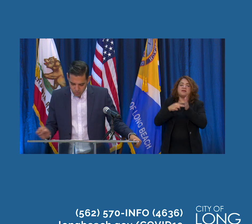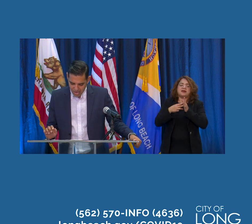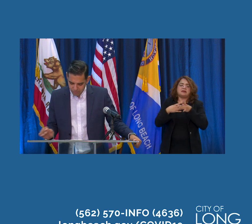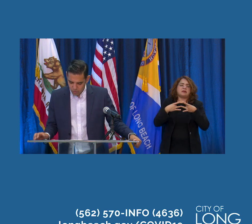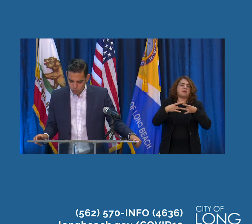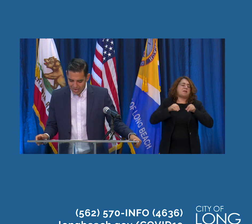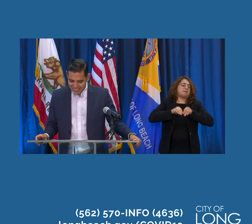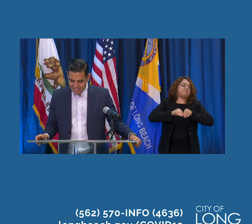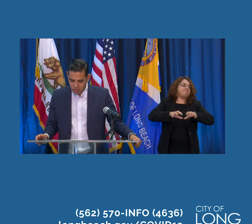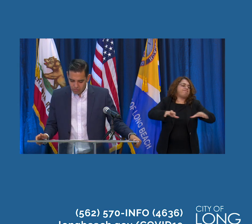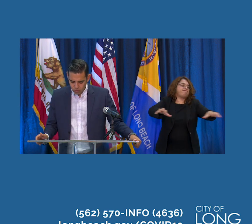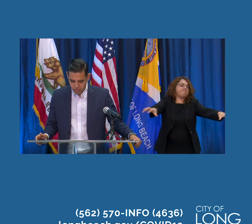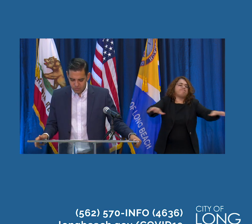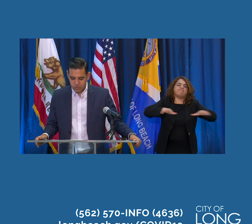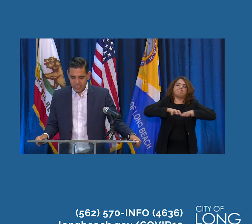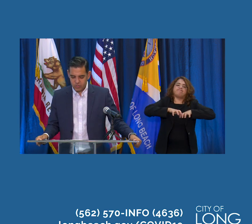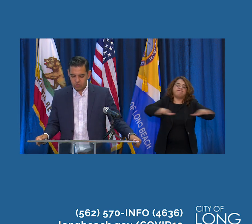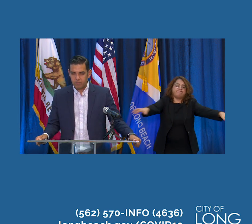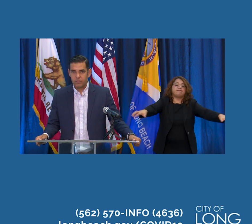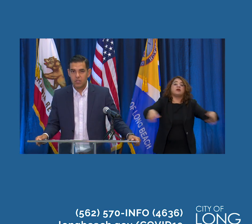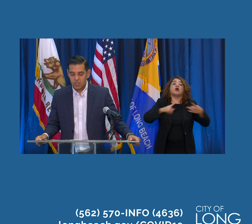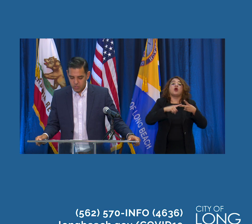Then you have the red tier, which is substantial.